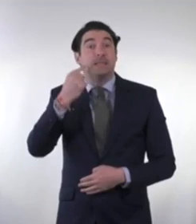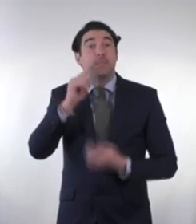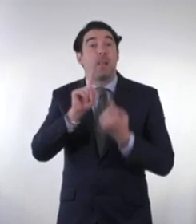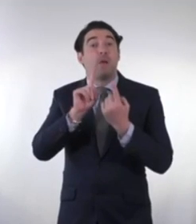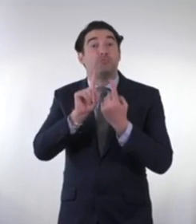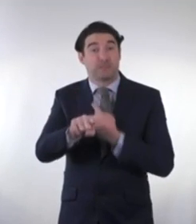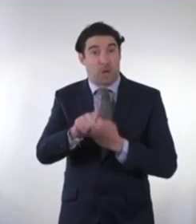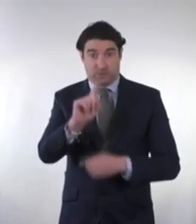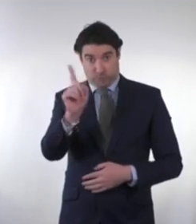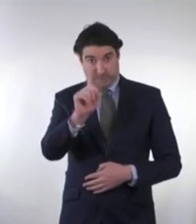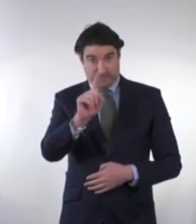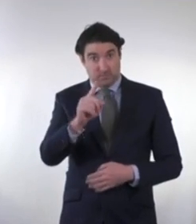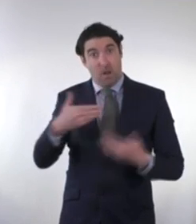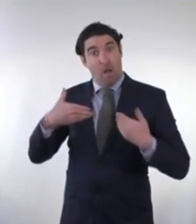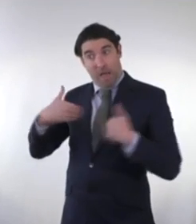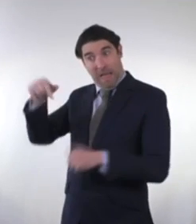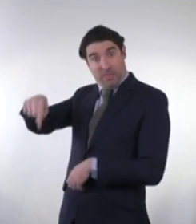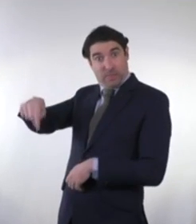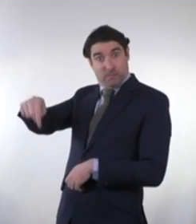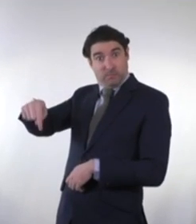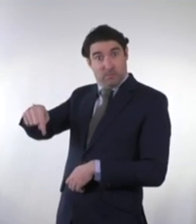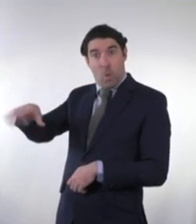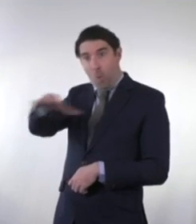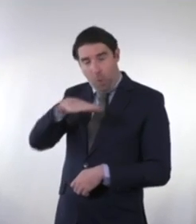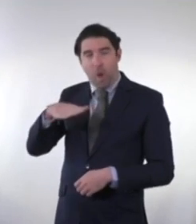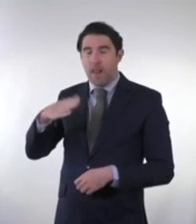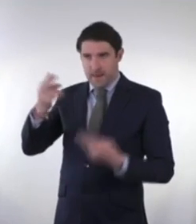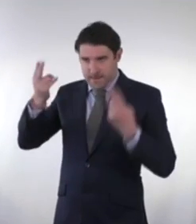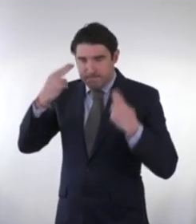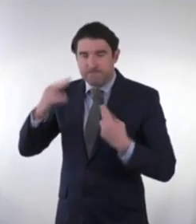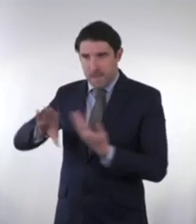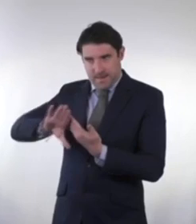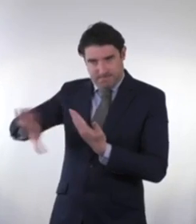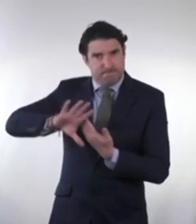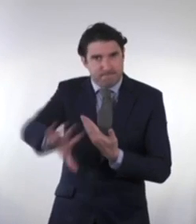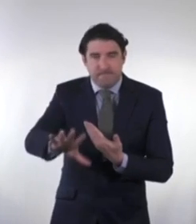decision to withdraw support. Nearly 200,000 jobs in the hospitality sector across London